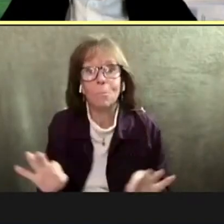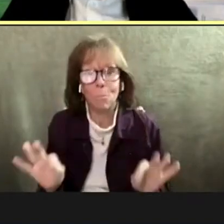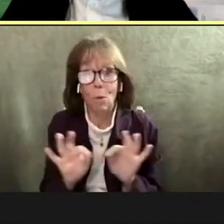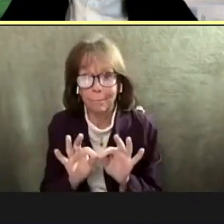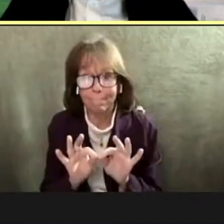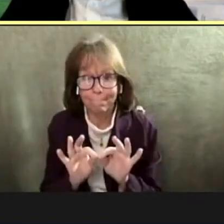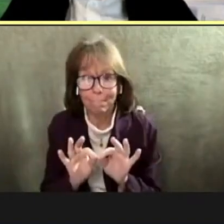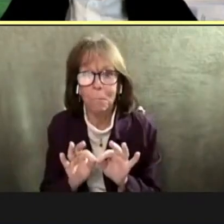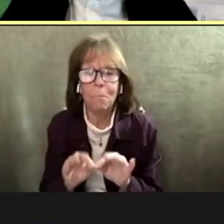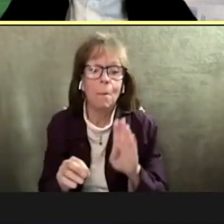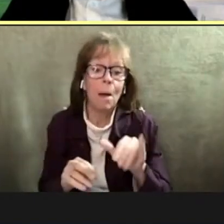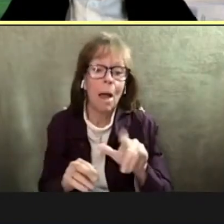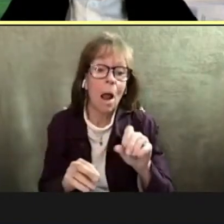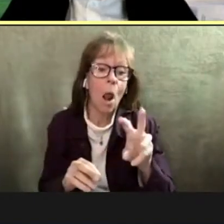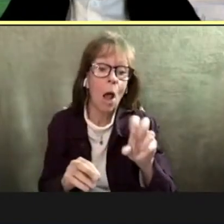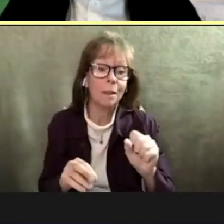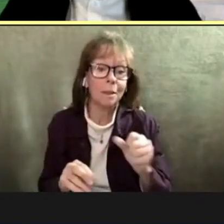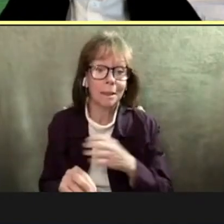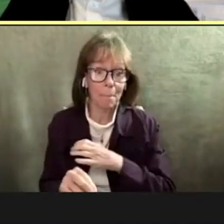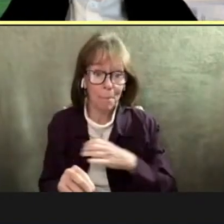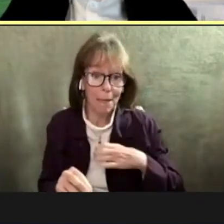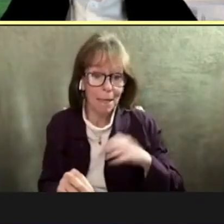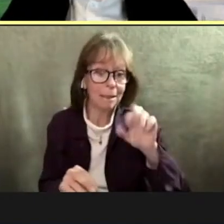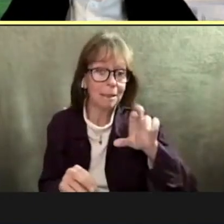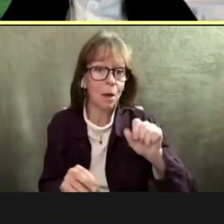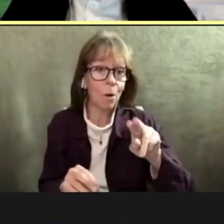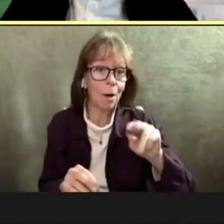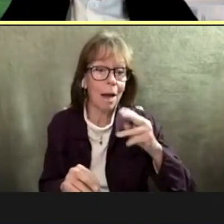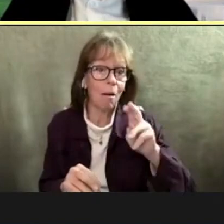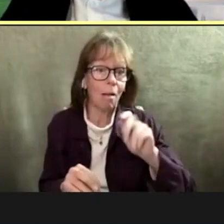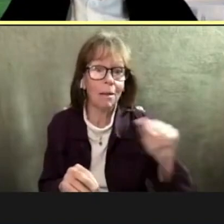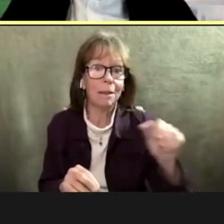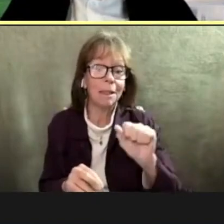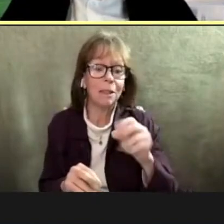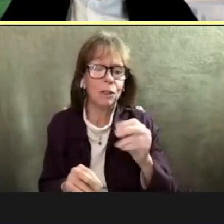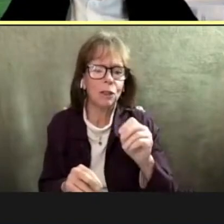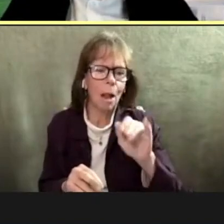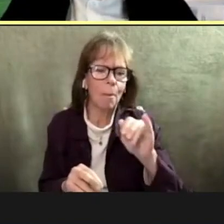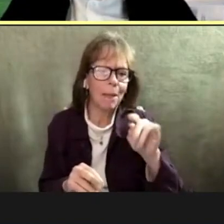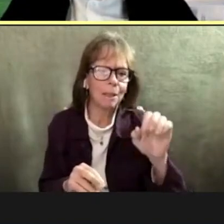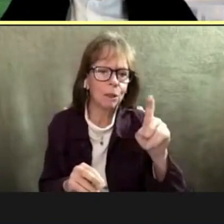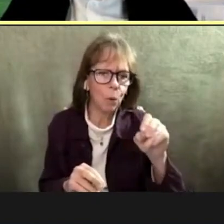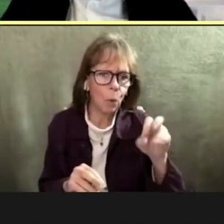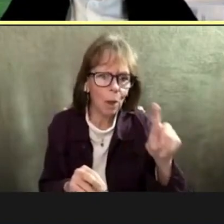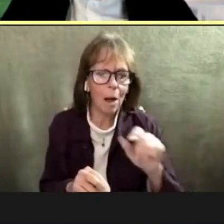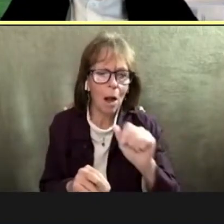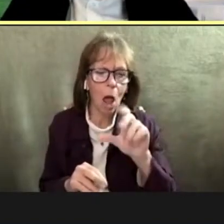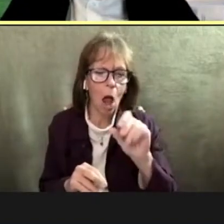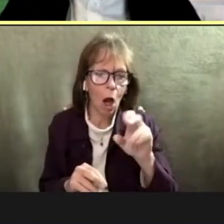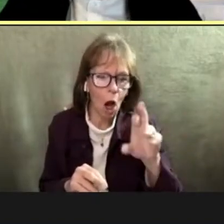And the Bylaws Committee with Sarah Nichols, Shelby Stort, Zoey Martin-Lockhart, Doug Neu, and